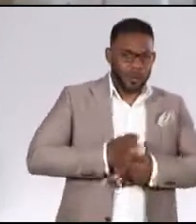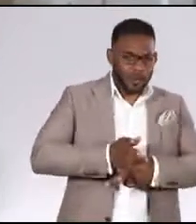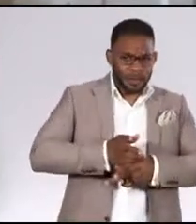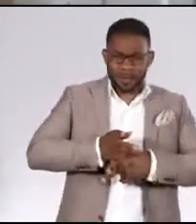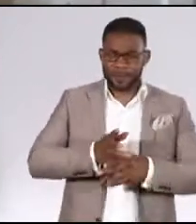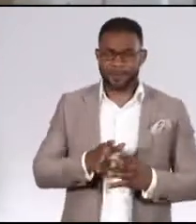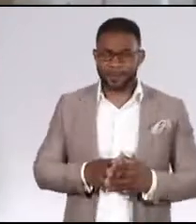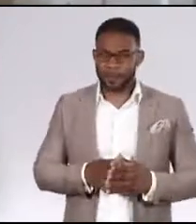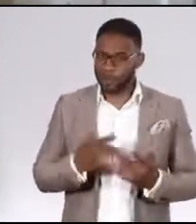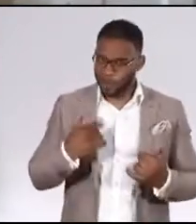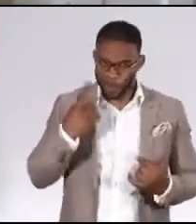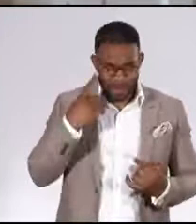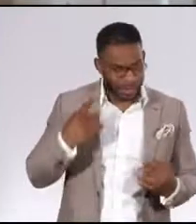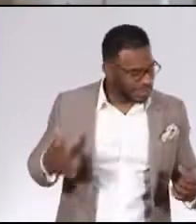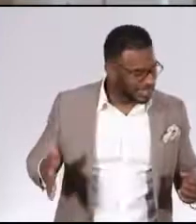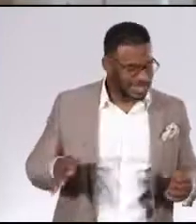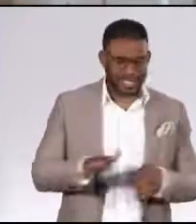We think totally differently about